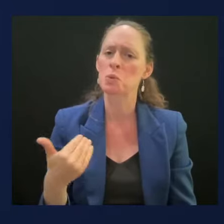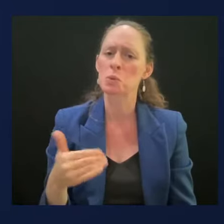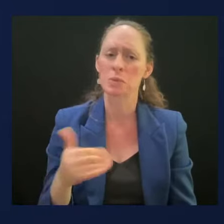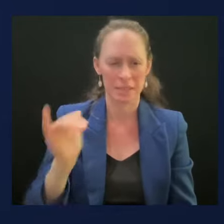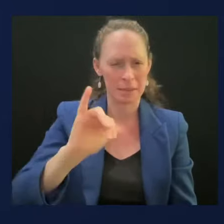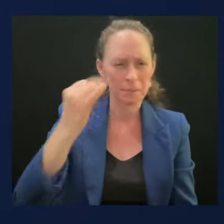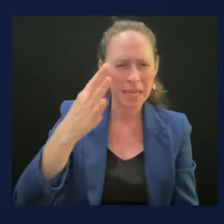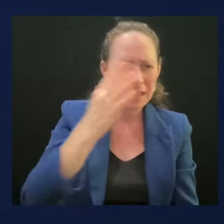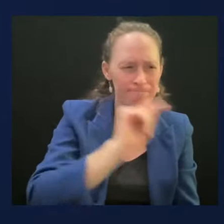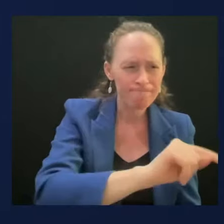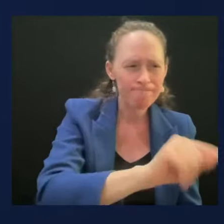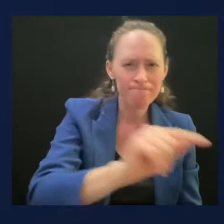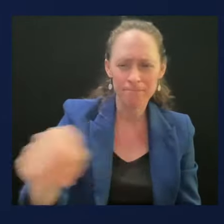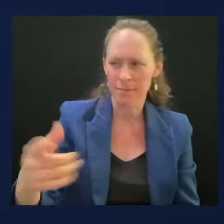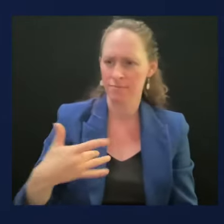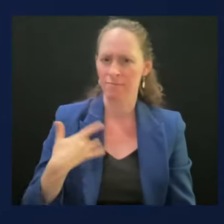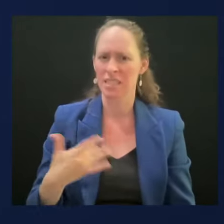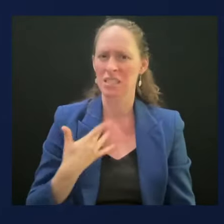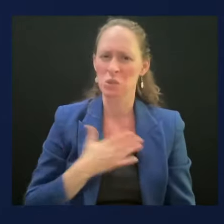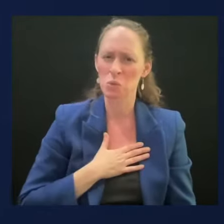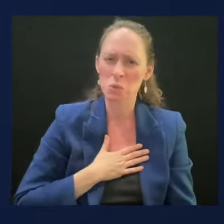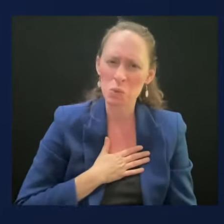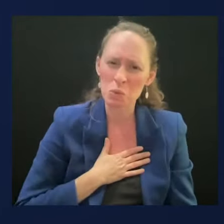but particularly sharp on Memorial Day.